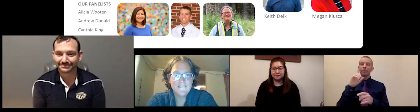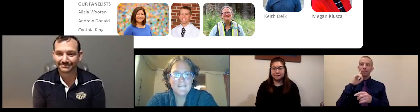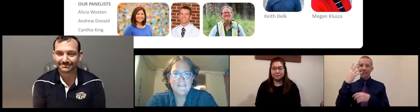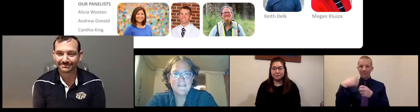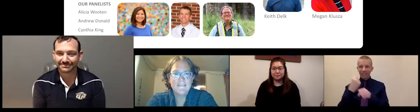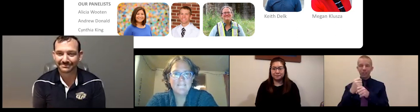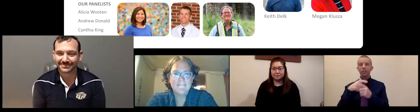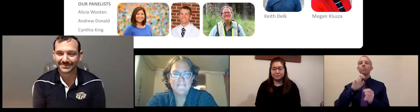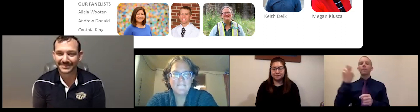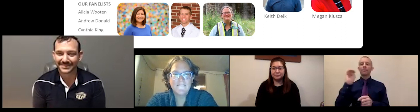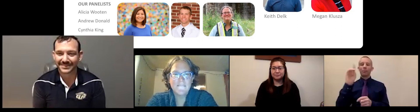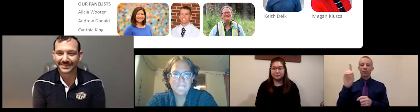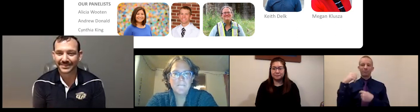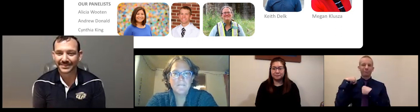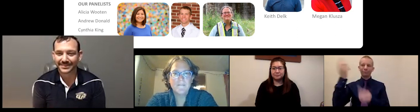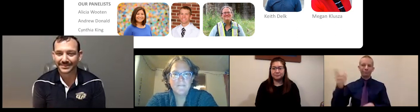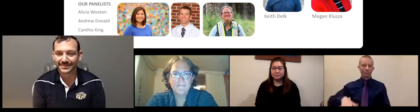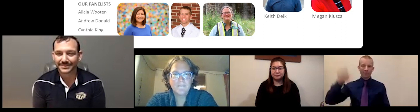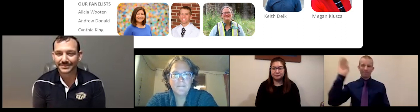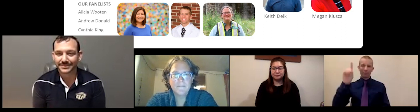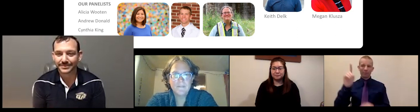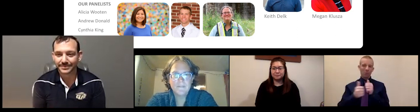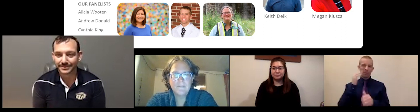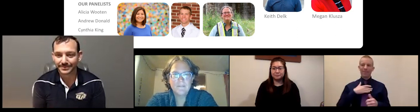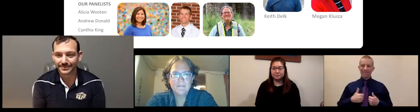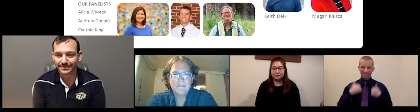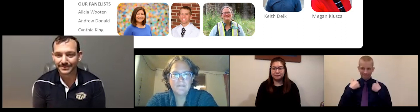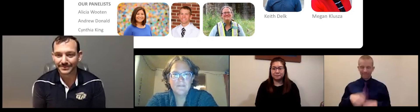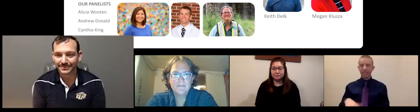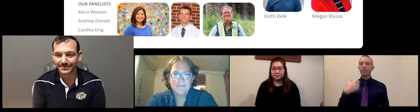then moved to Maryland and grew up there most of my life.